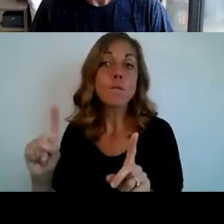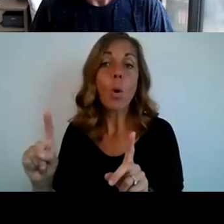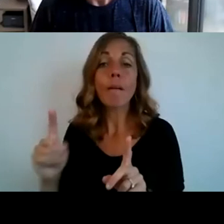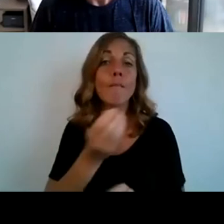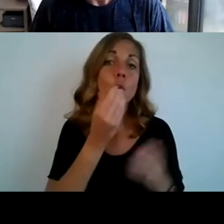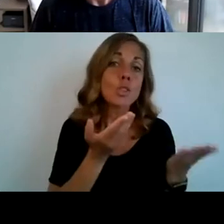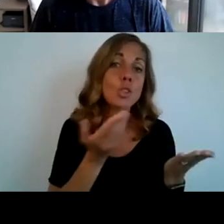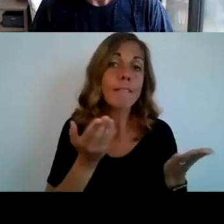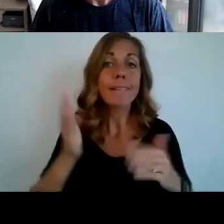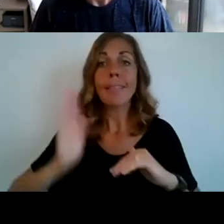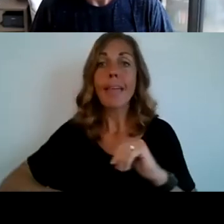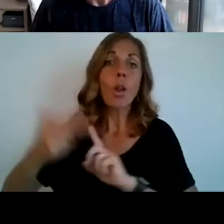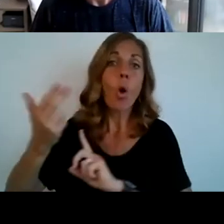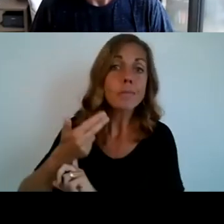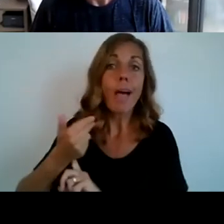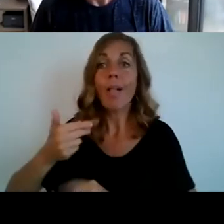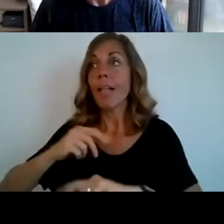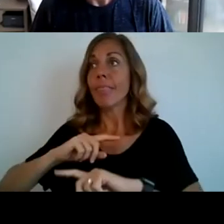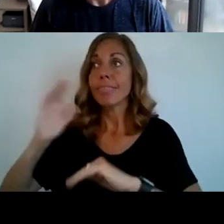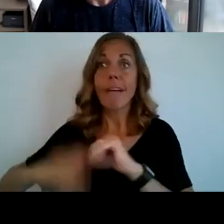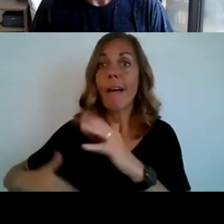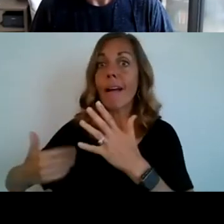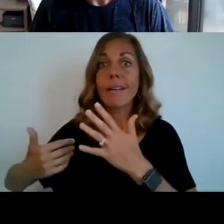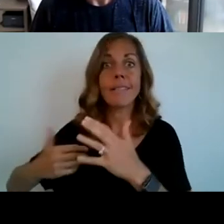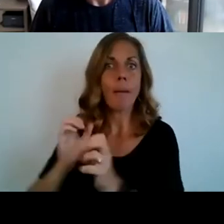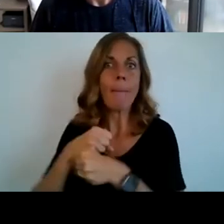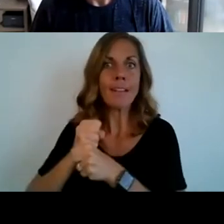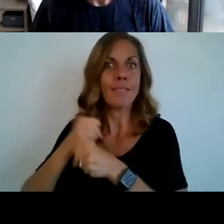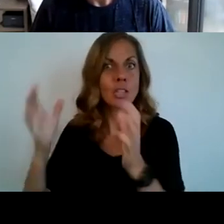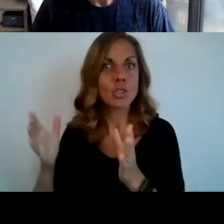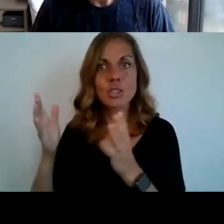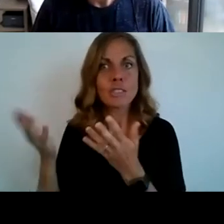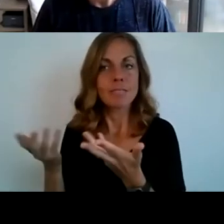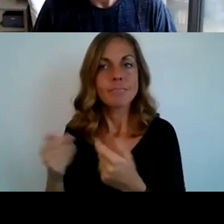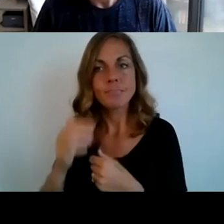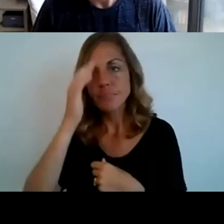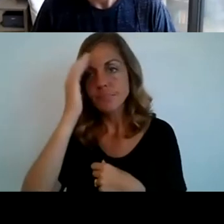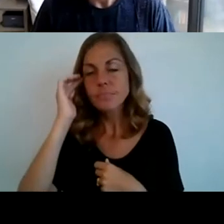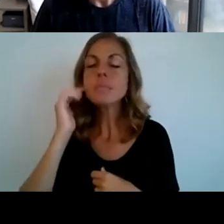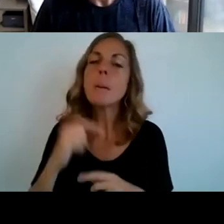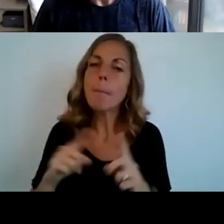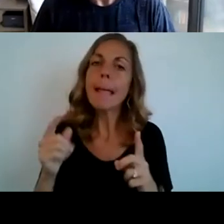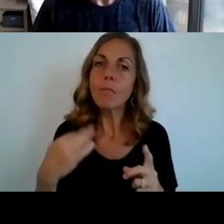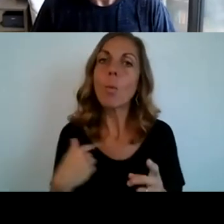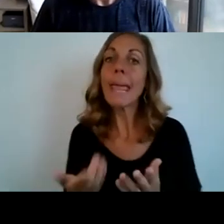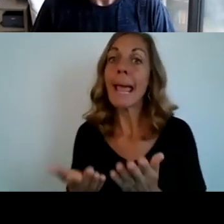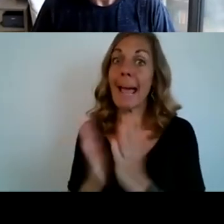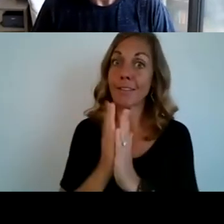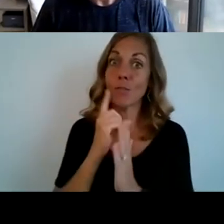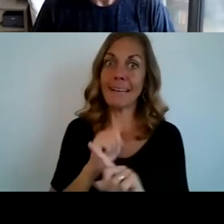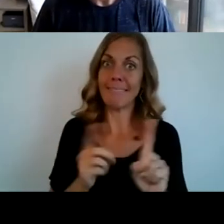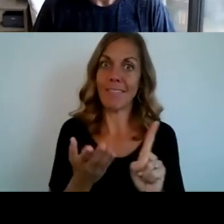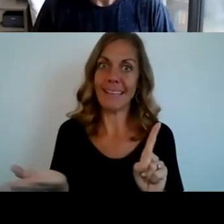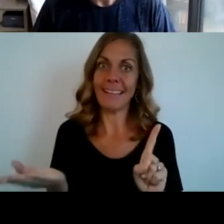it does for manufacturing. But if we ask for different things, we demand that the the companies